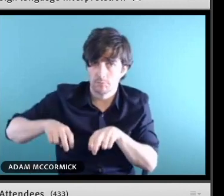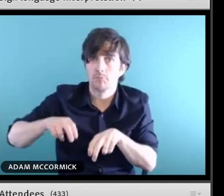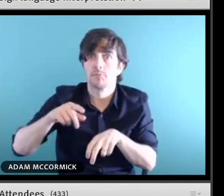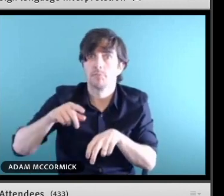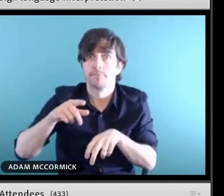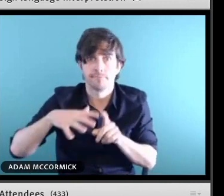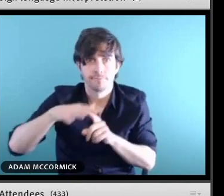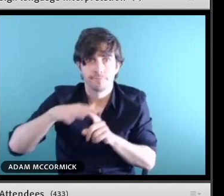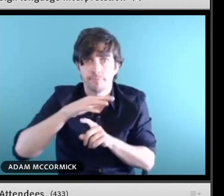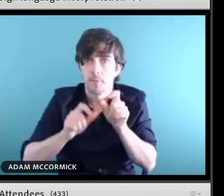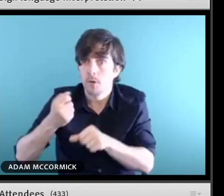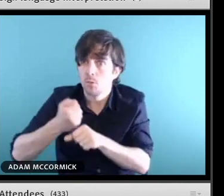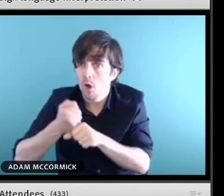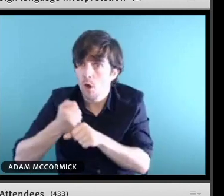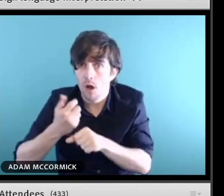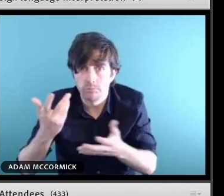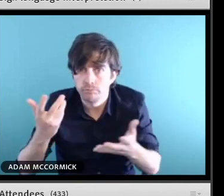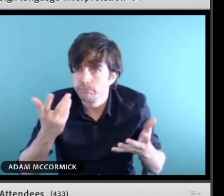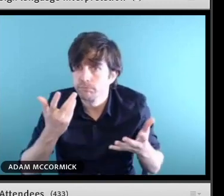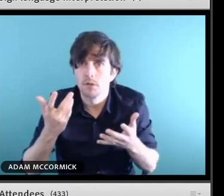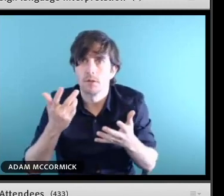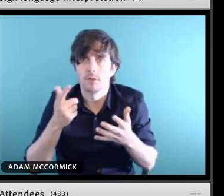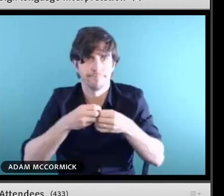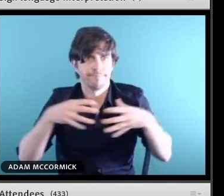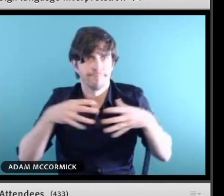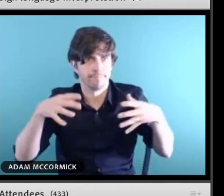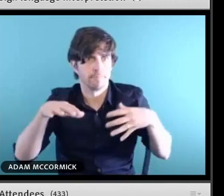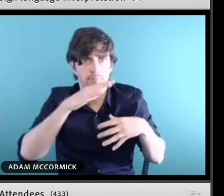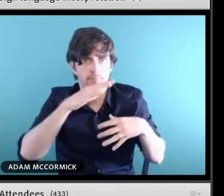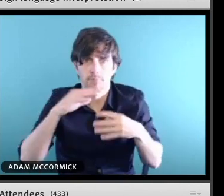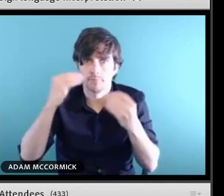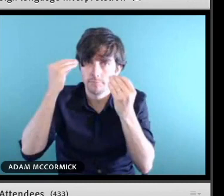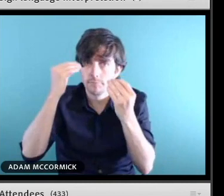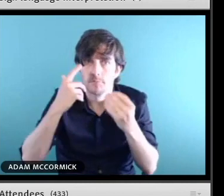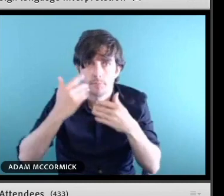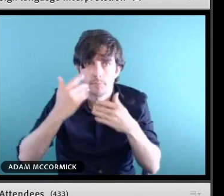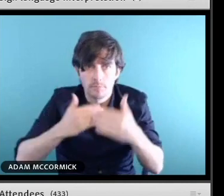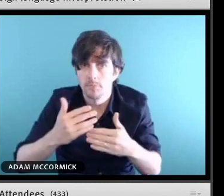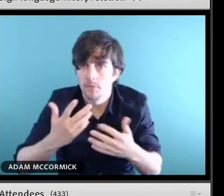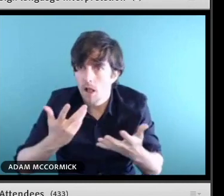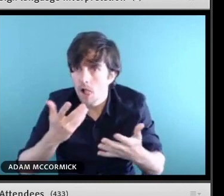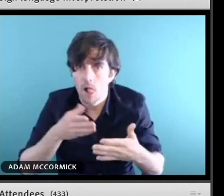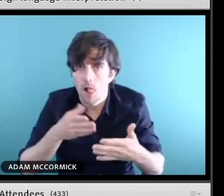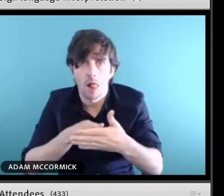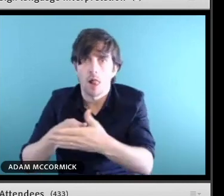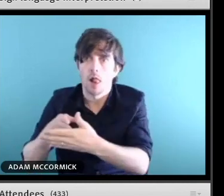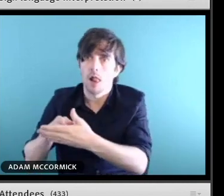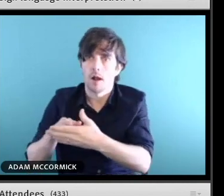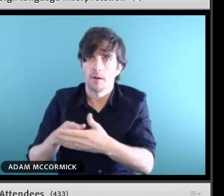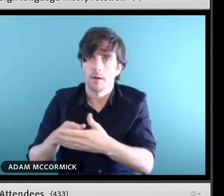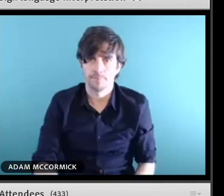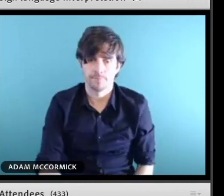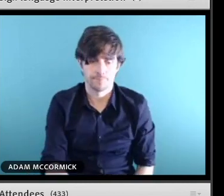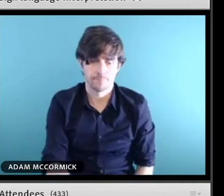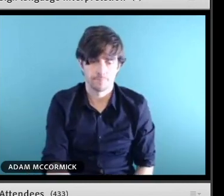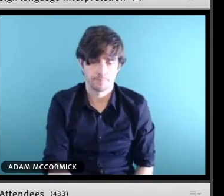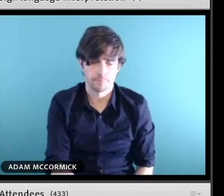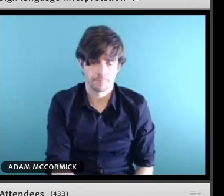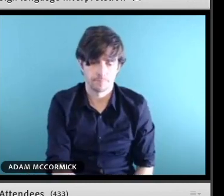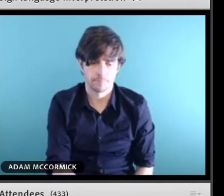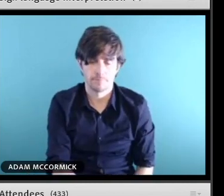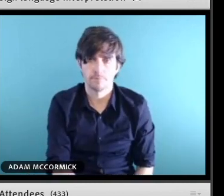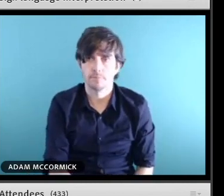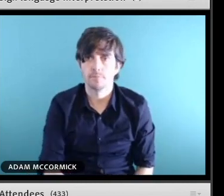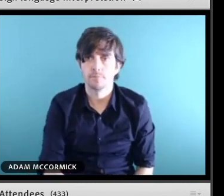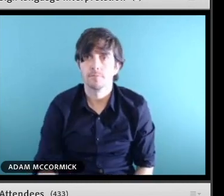is made worse. And the challenge about education is that since the closure